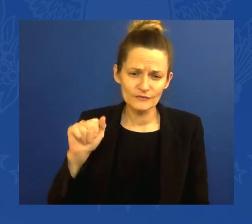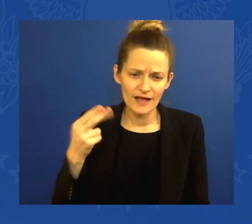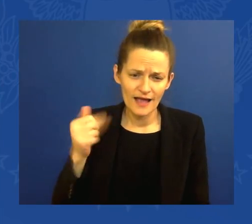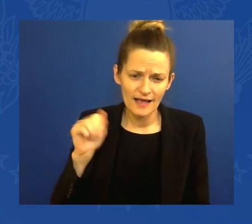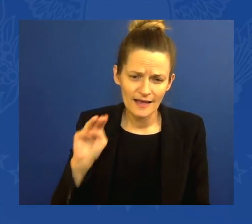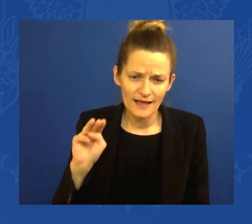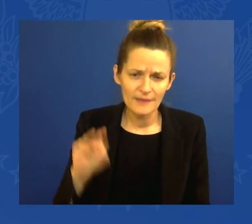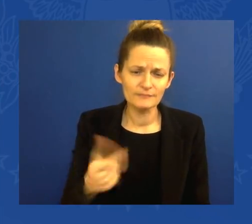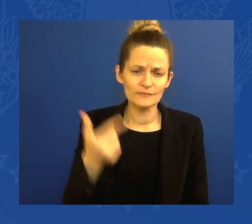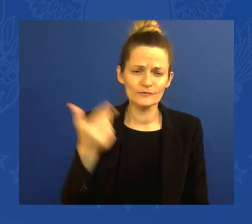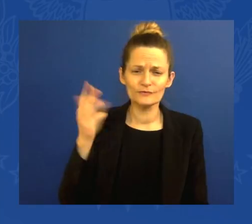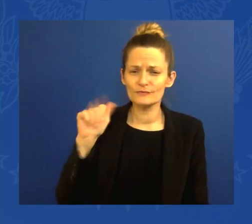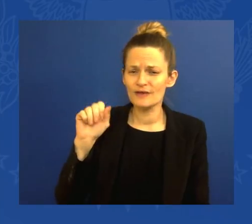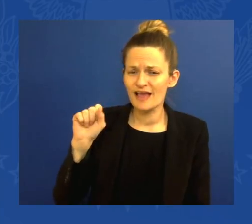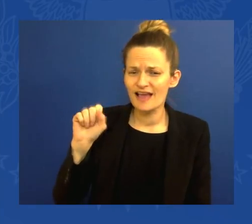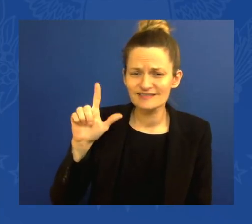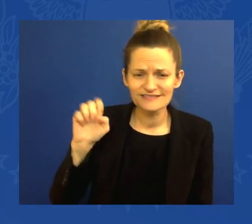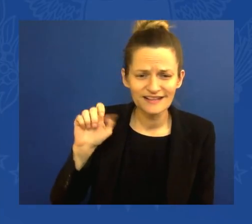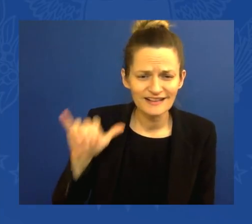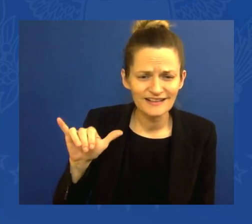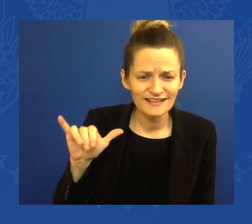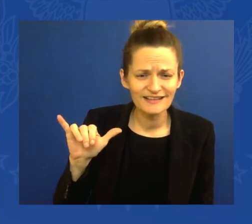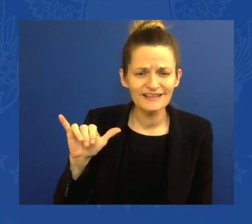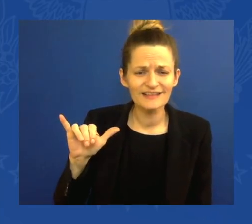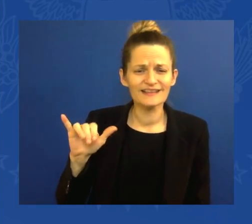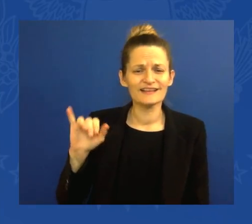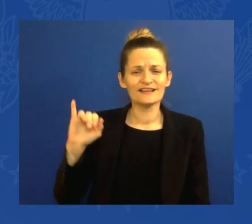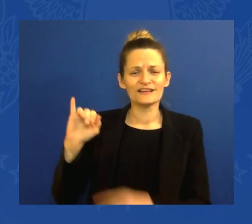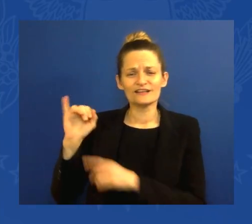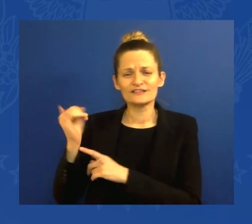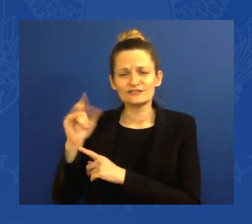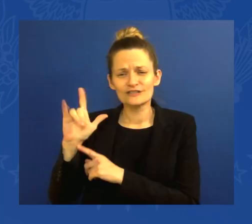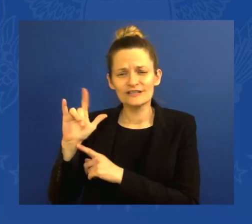Majority Leader Hoyer, Jayapal, Nadler, Buck,